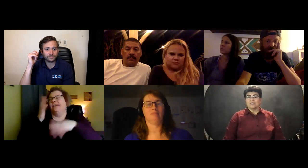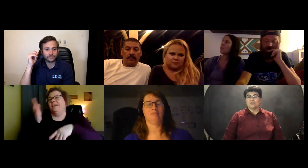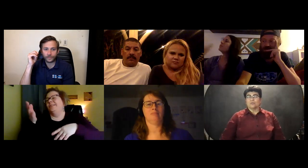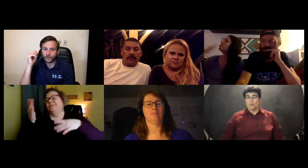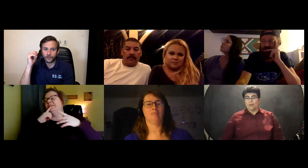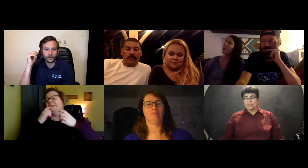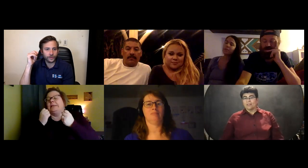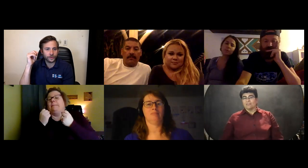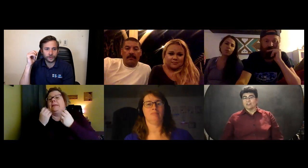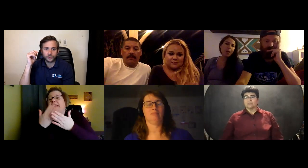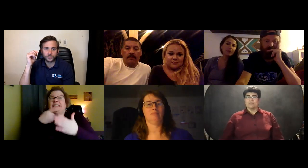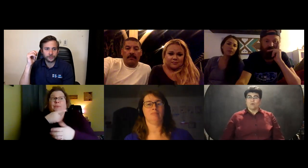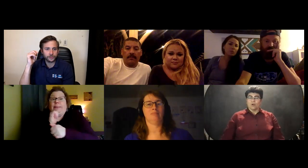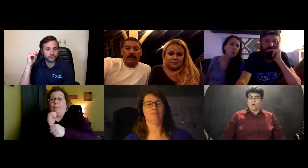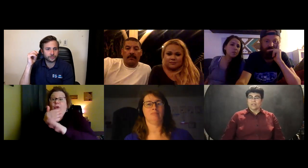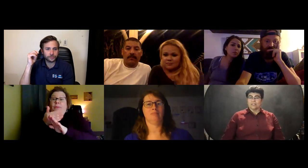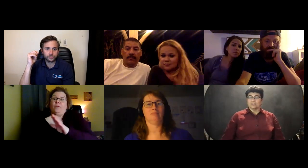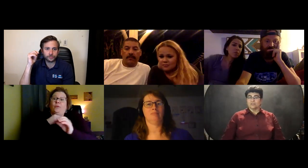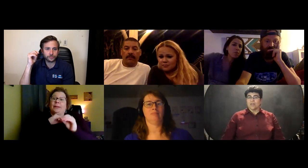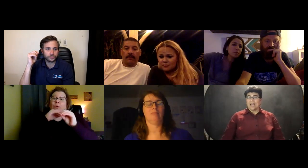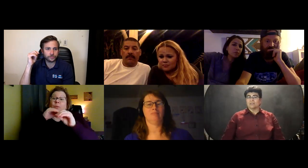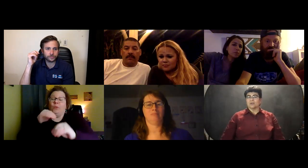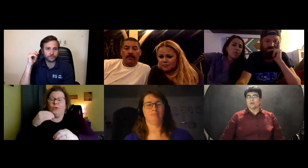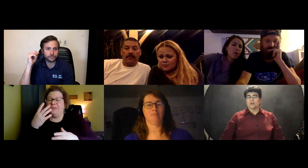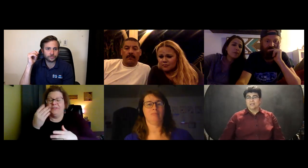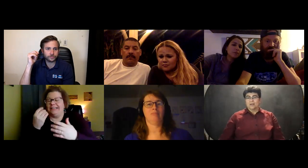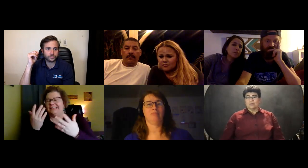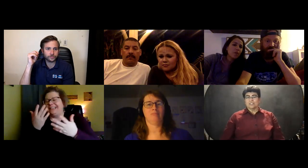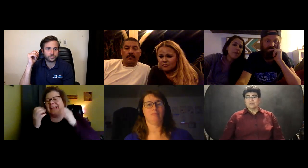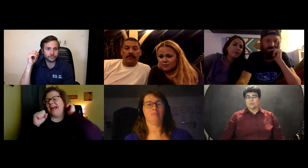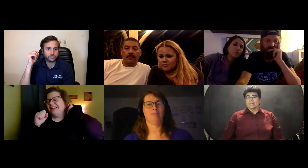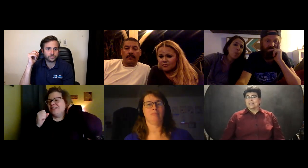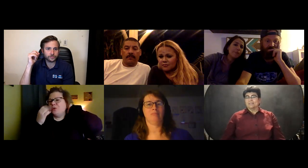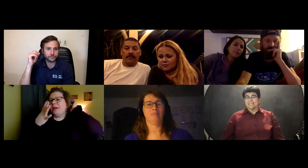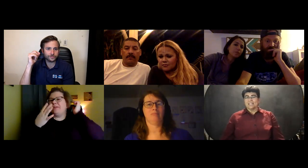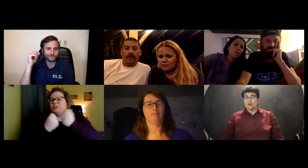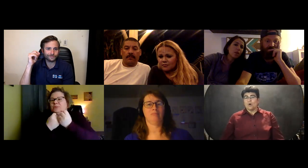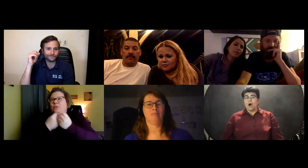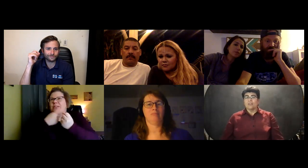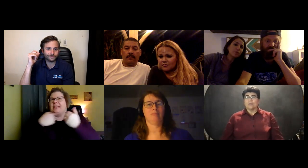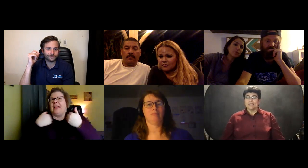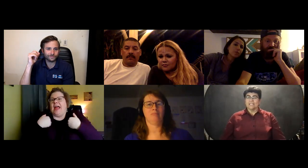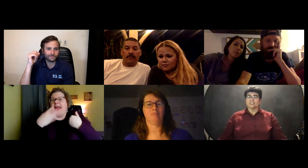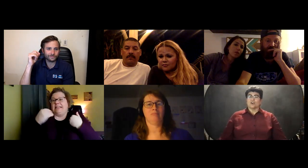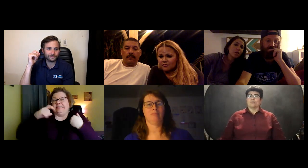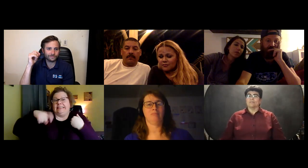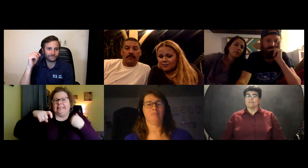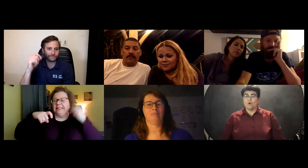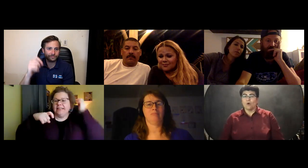do one thing first before going to do that so we sh we didn't know all that we needed